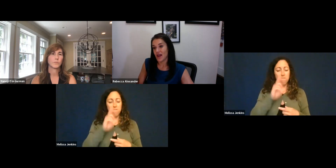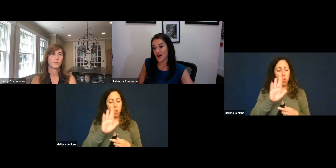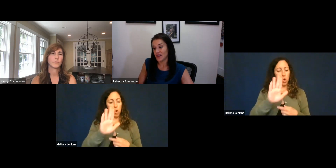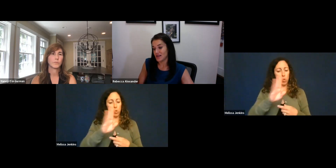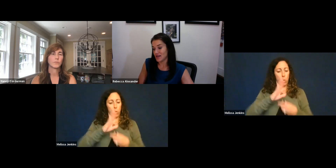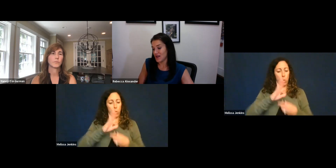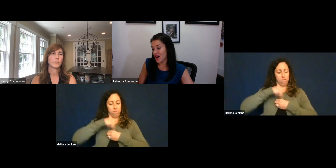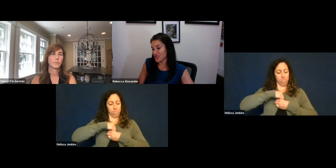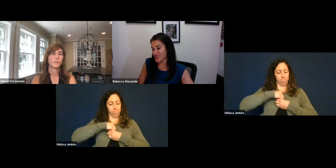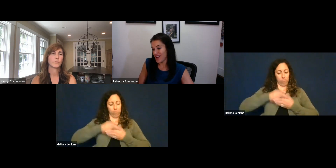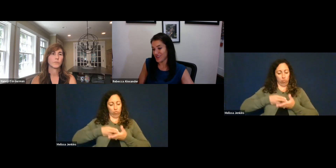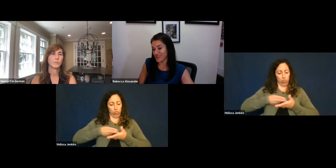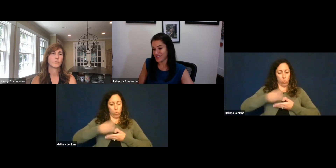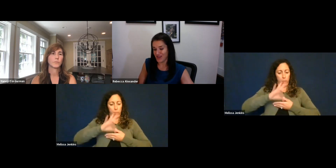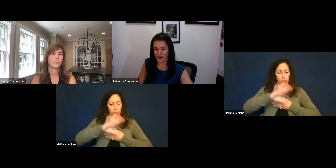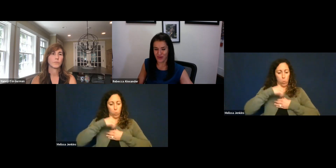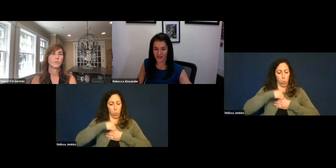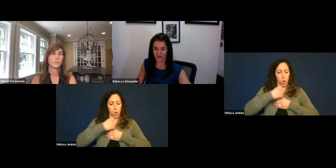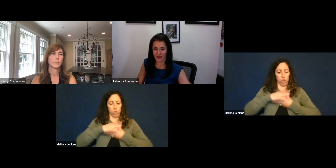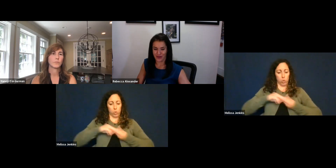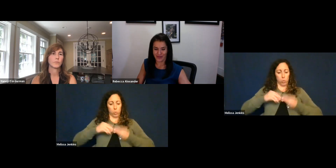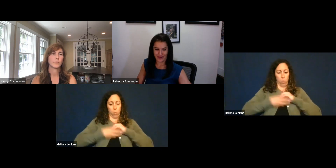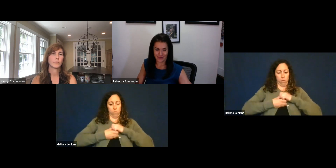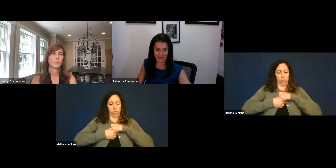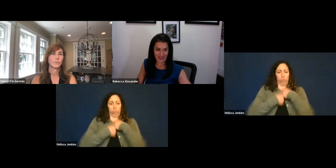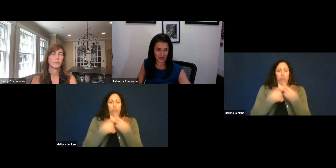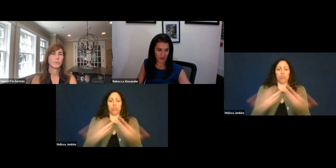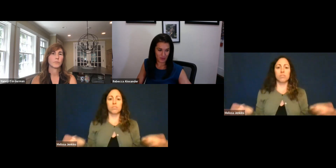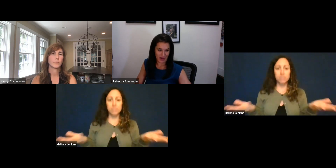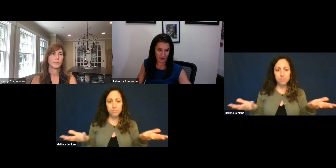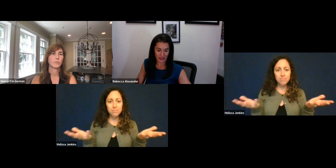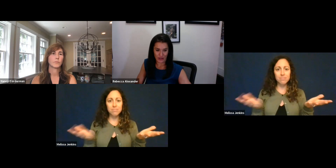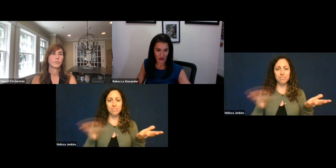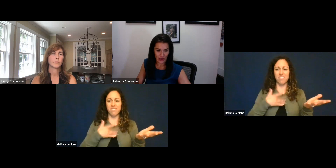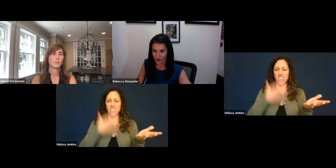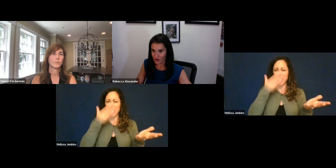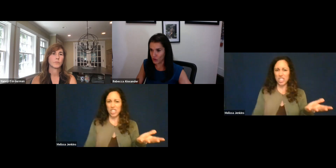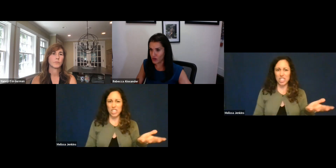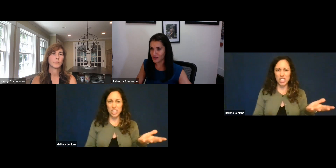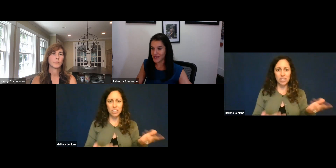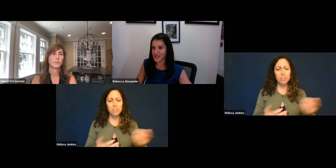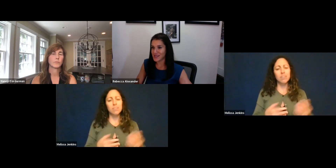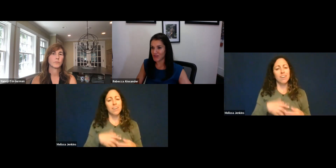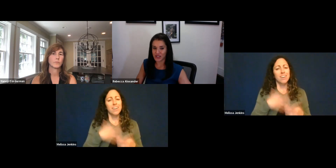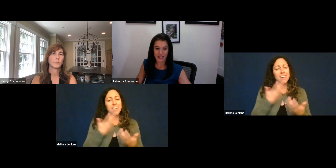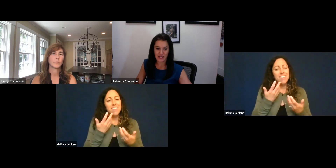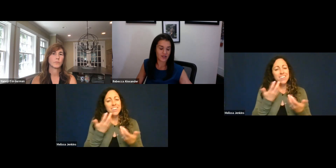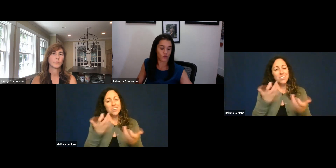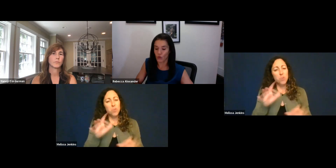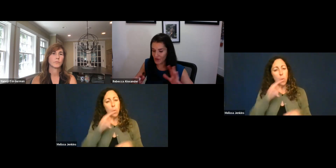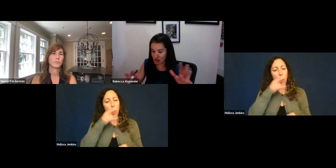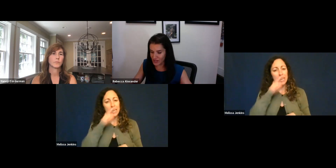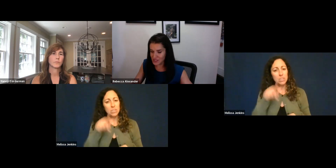And not just having kids say, well, that's weird. He trips whenever it's dark out. Or he never sees whatever it is.